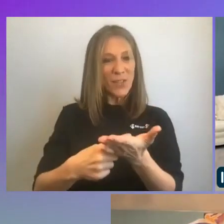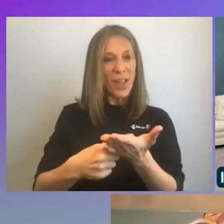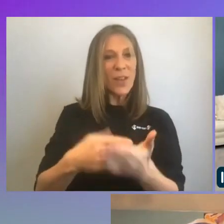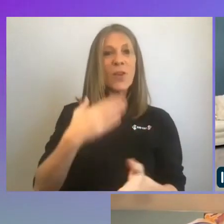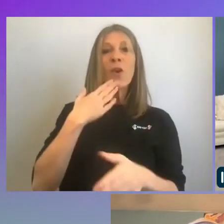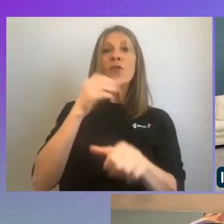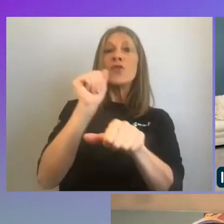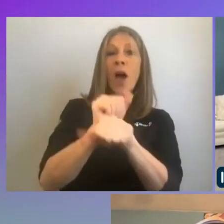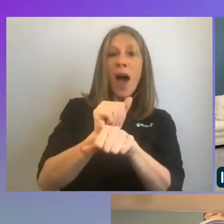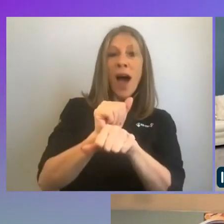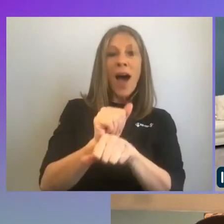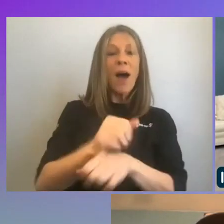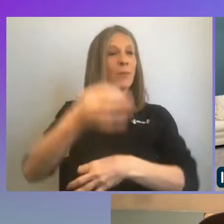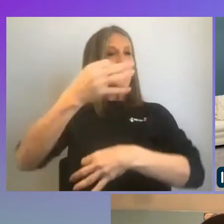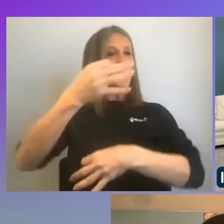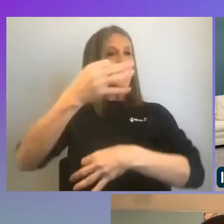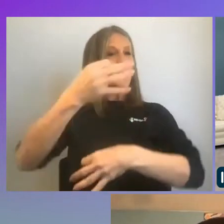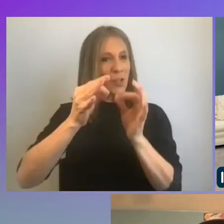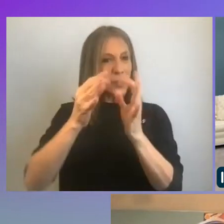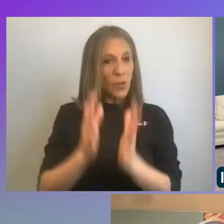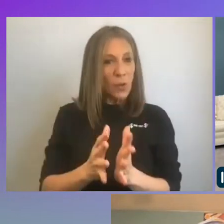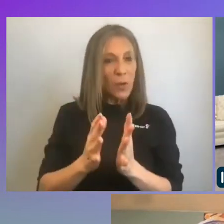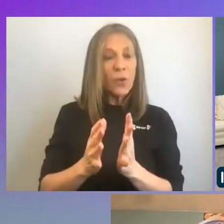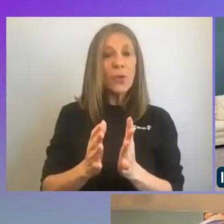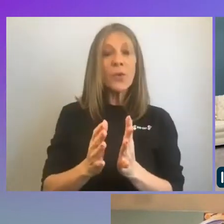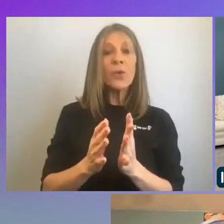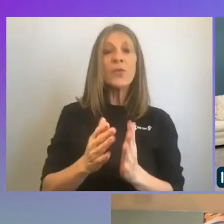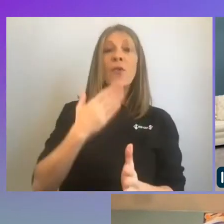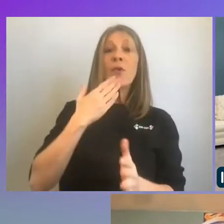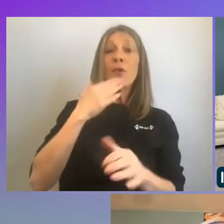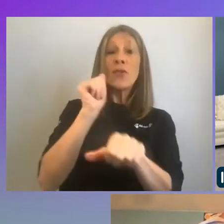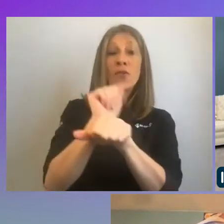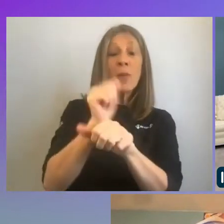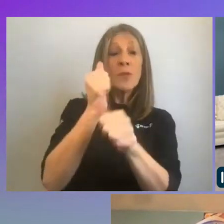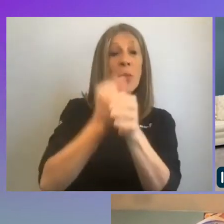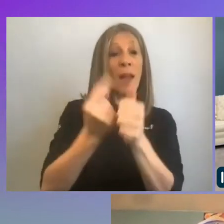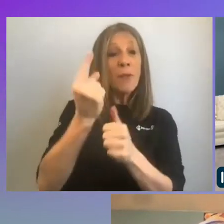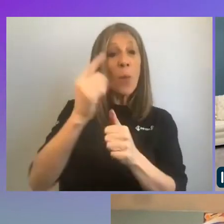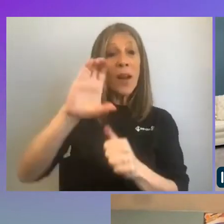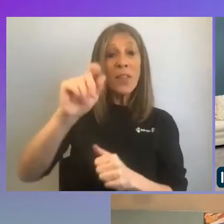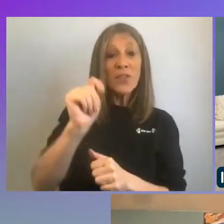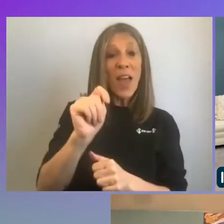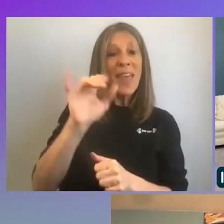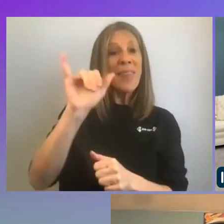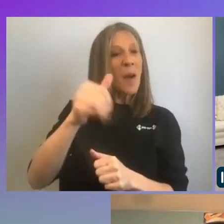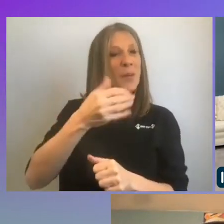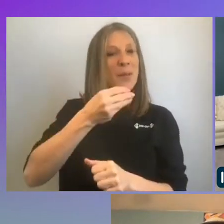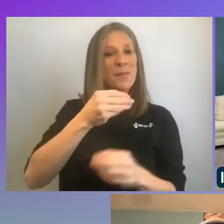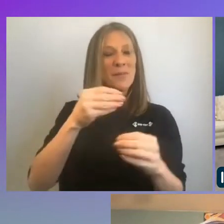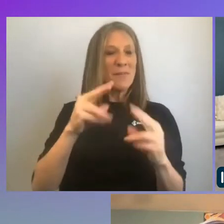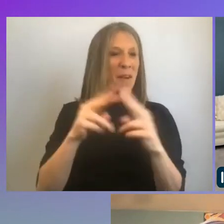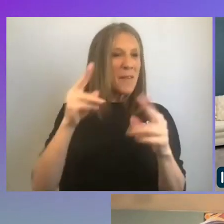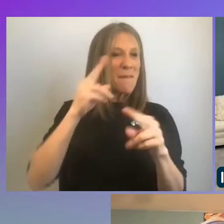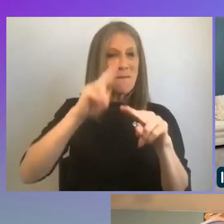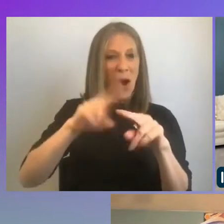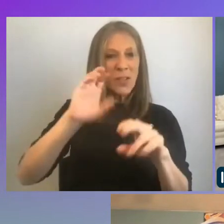interpreters and. Well done to everyone in the chat. That was